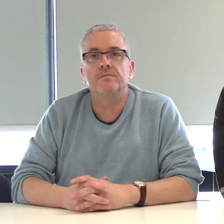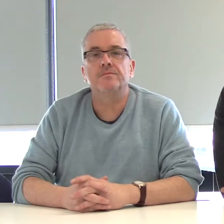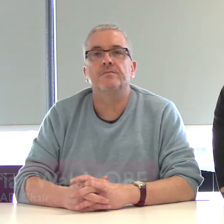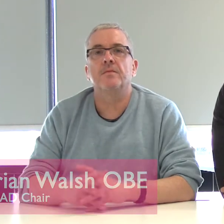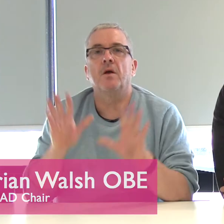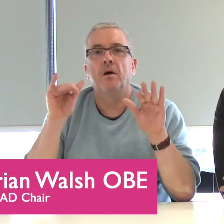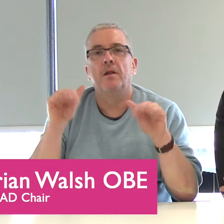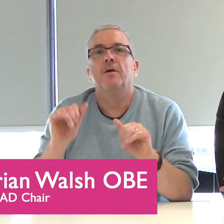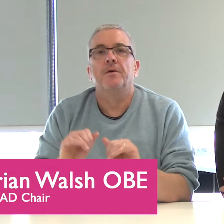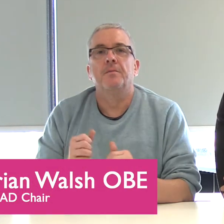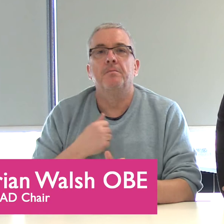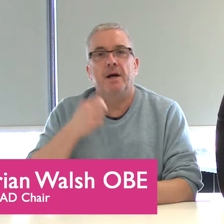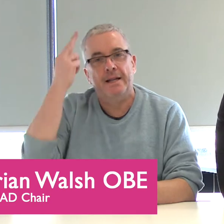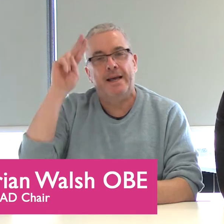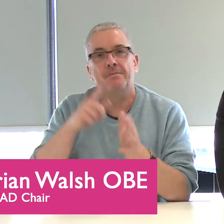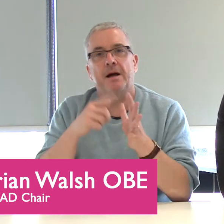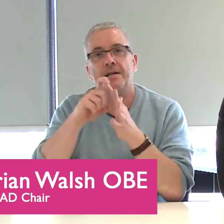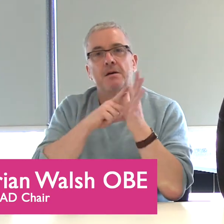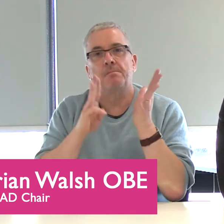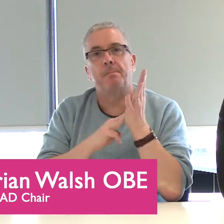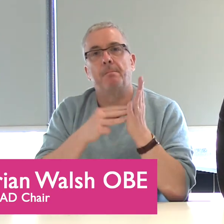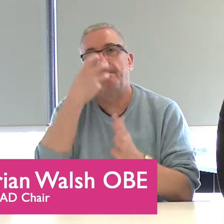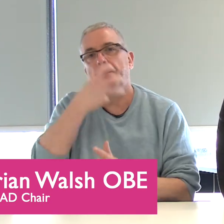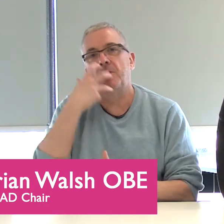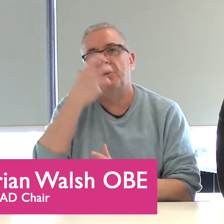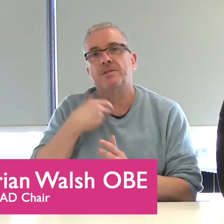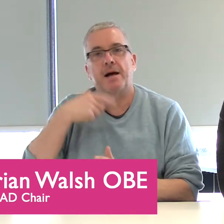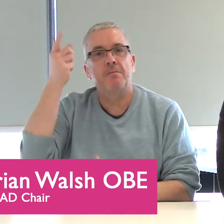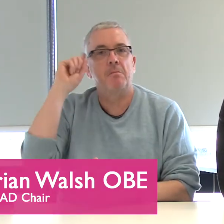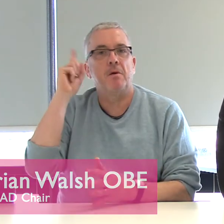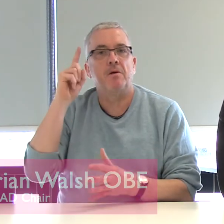Hello, my name's Adam Buss, I'm the Chief Executive here at QUAD